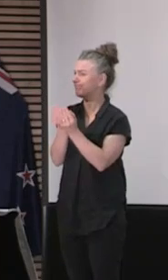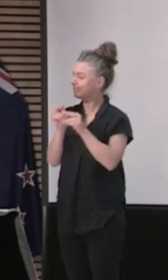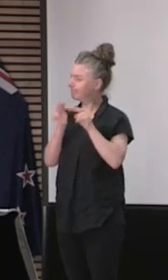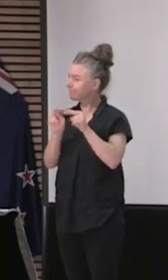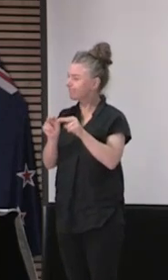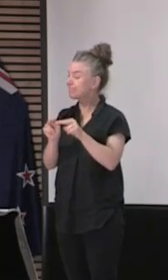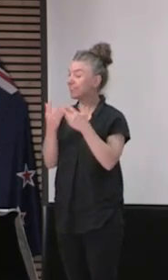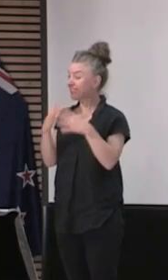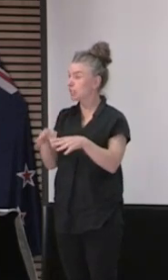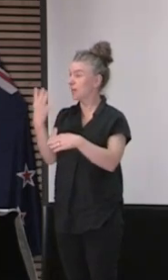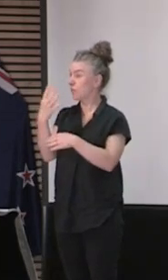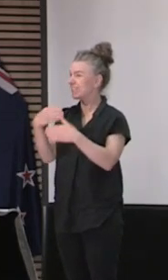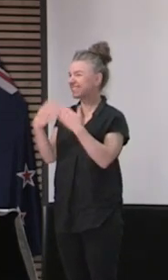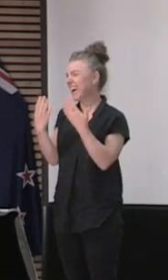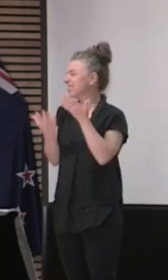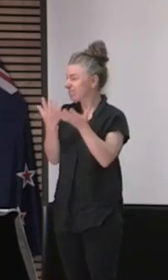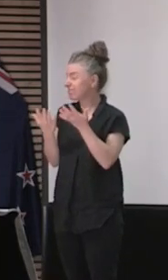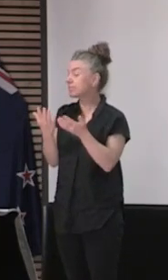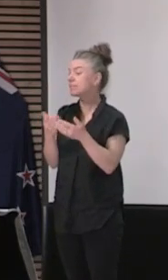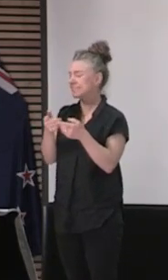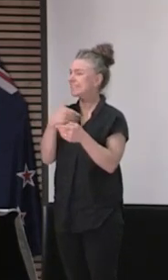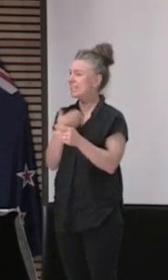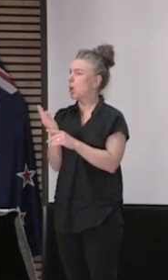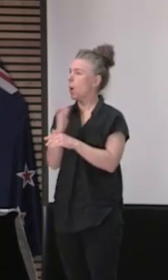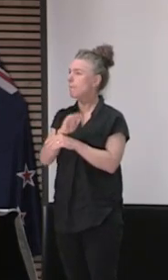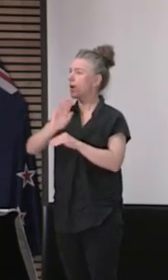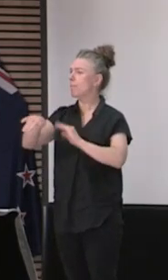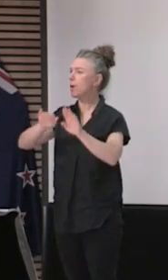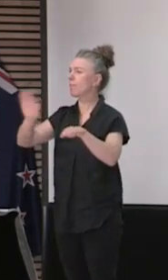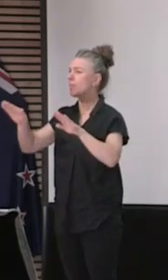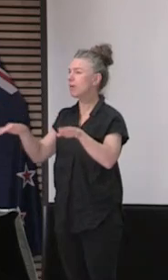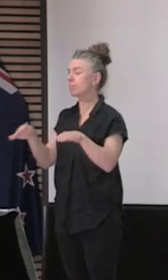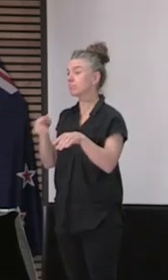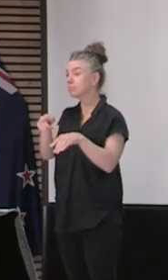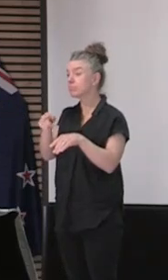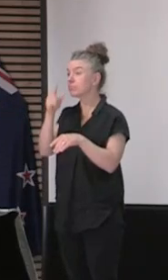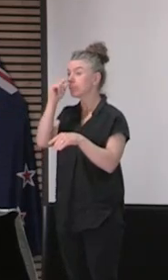back to theirhomes, and often that will bepotentially in the SouthIsland if they arrived inAuckland.